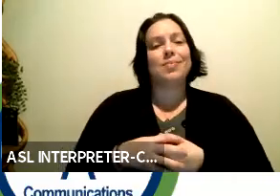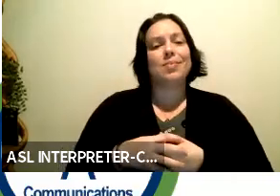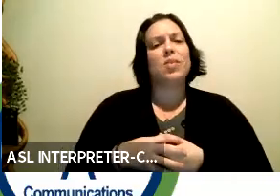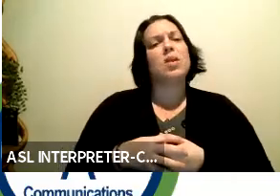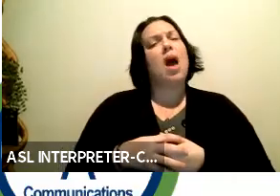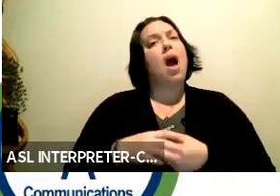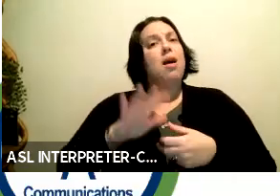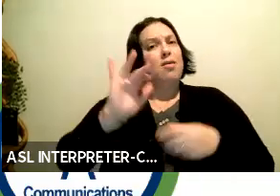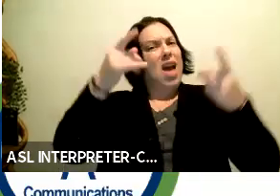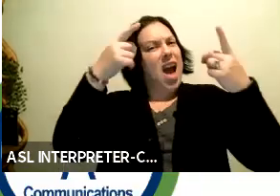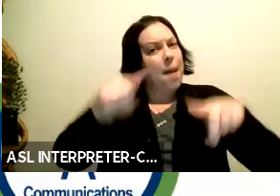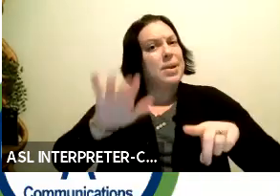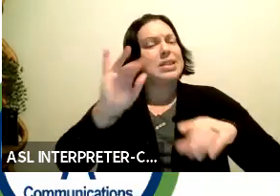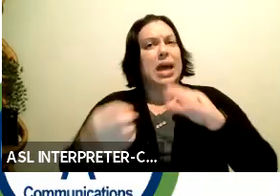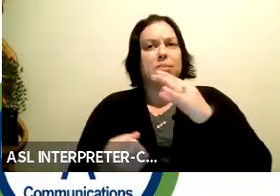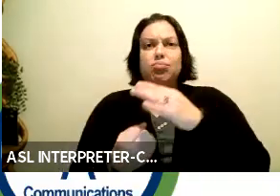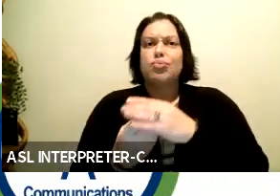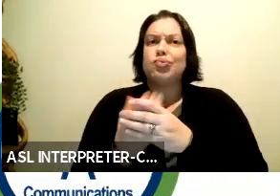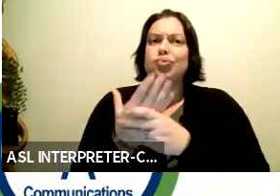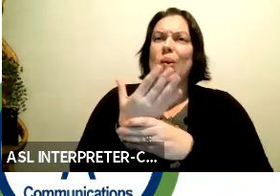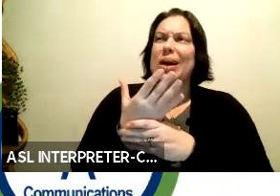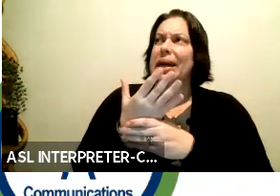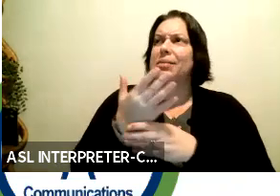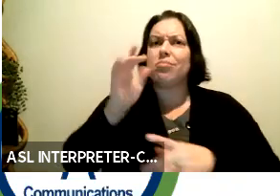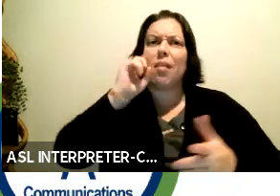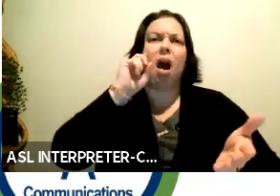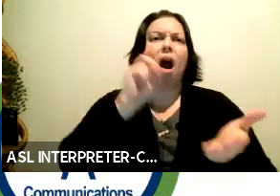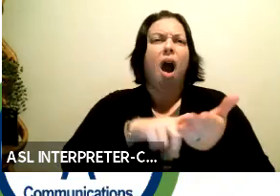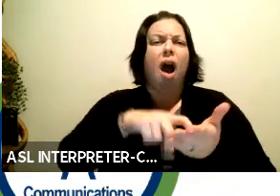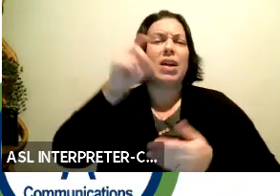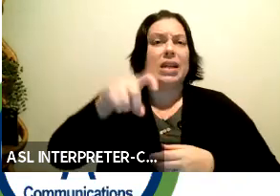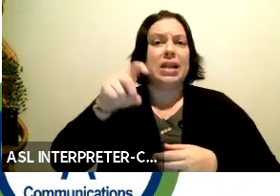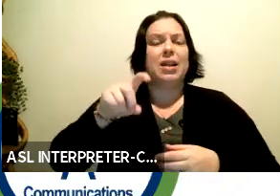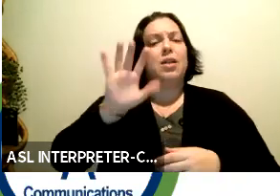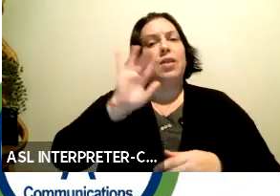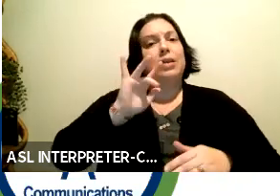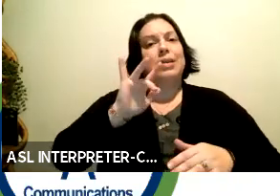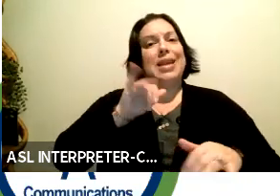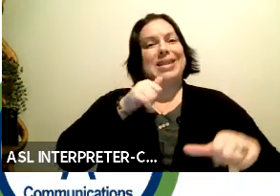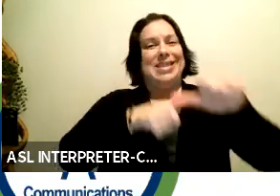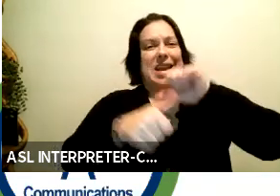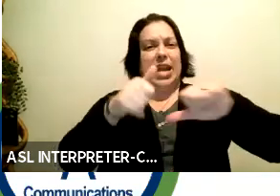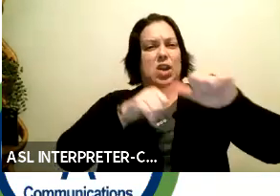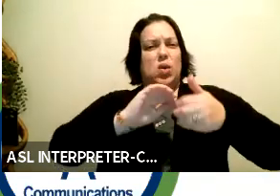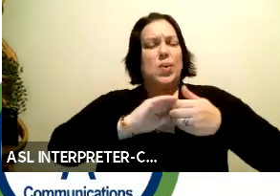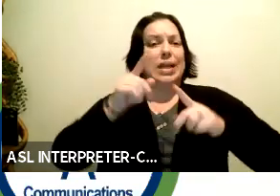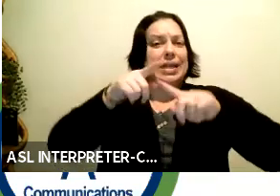of our interdependence as emergency partners and due to a good push from the Colorado disability